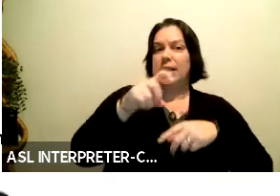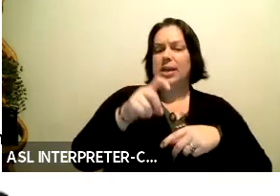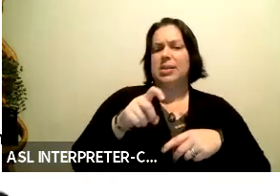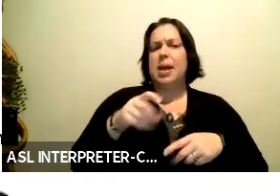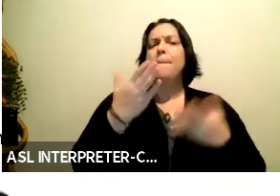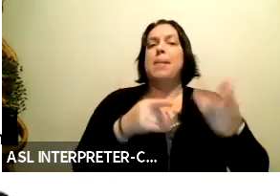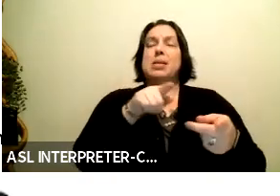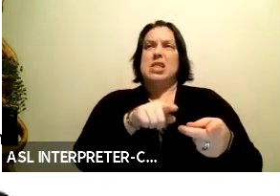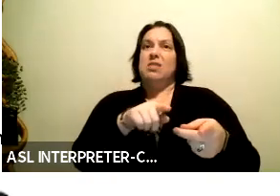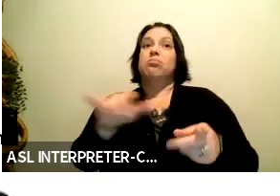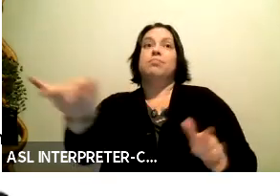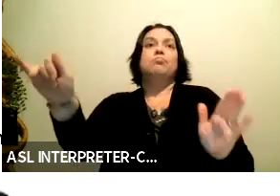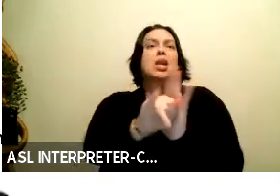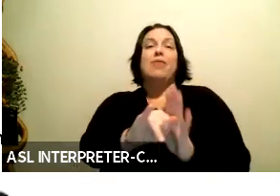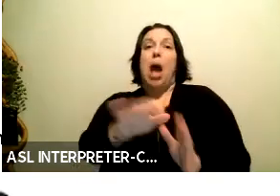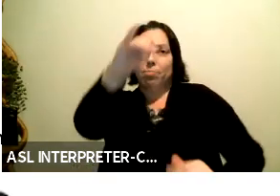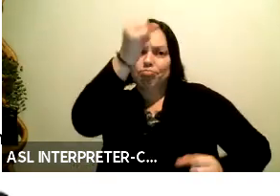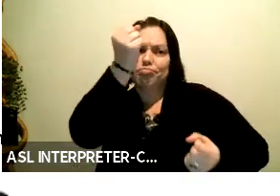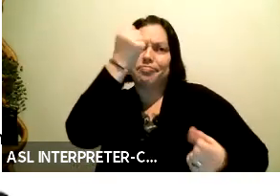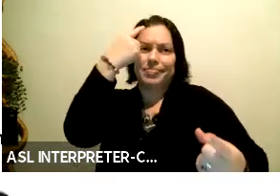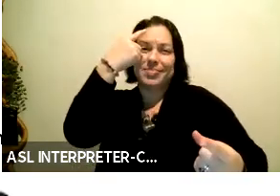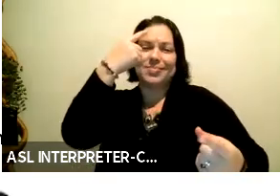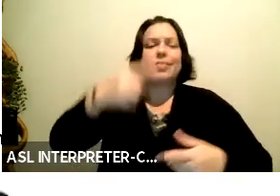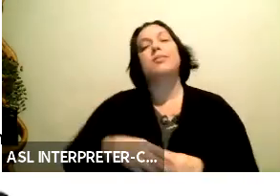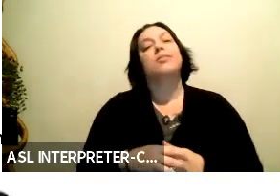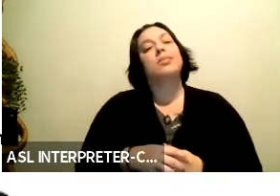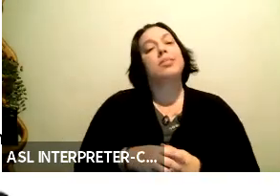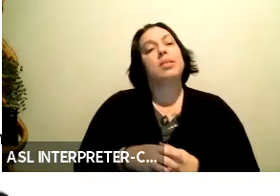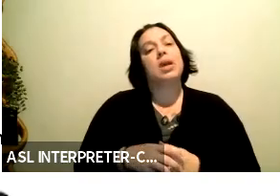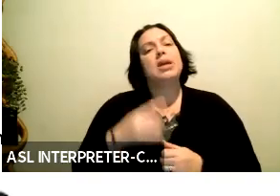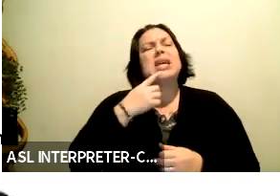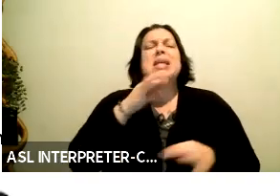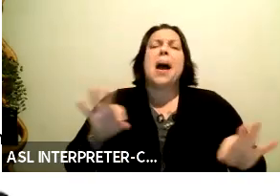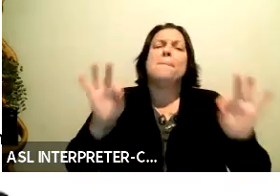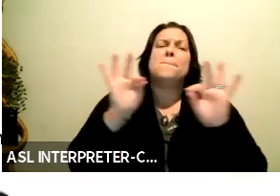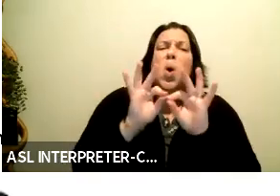There was an important job to be done and Everybody was sure that Somebody would do